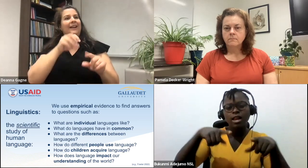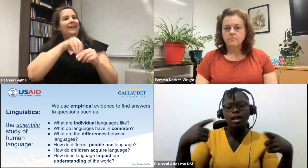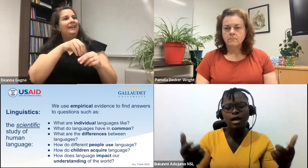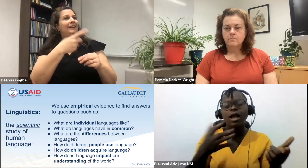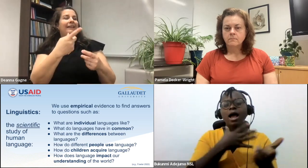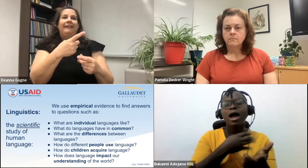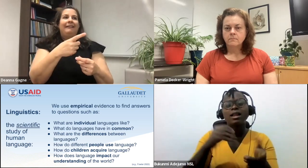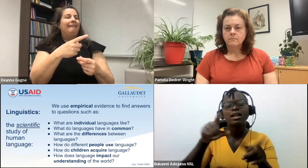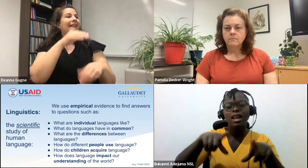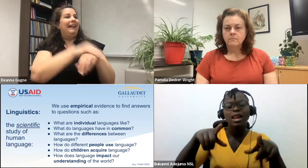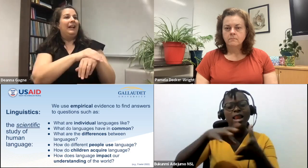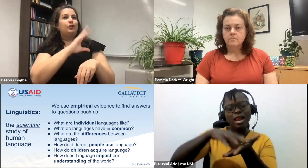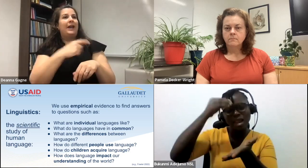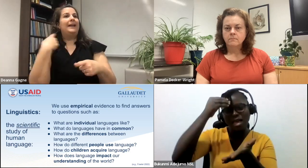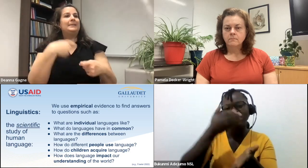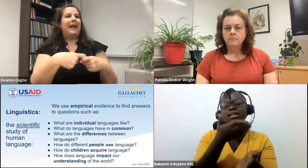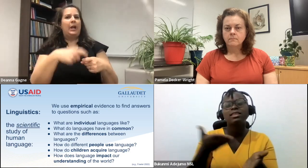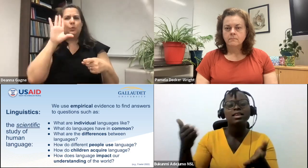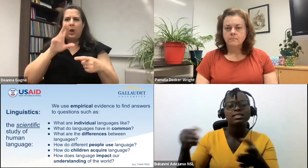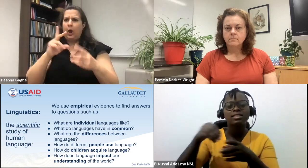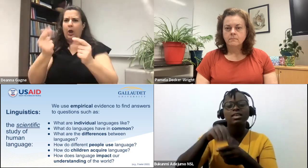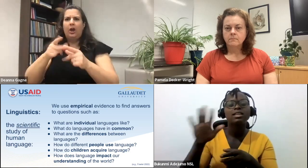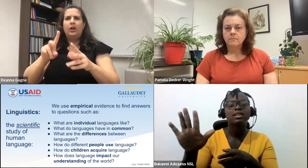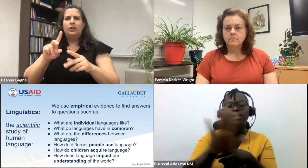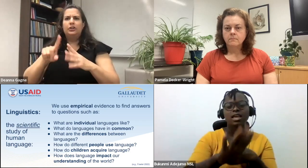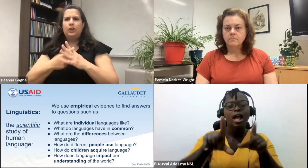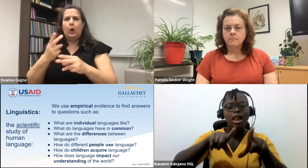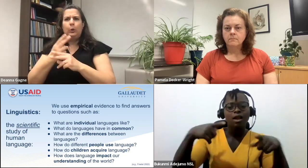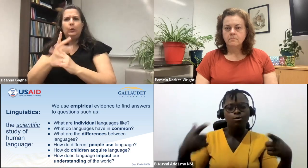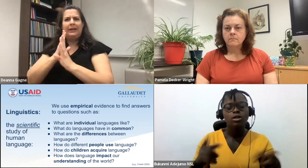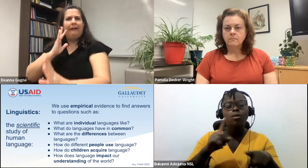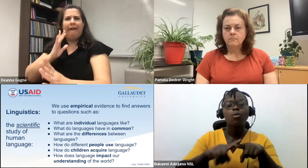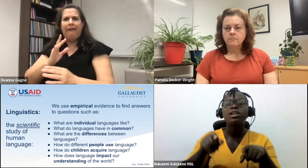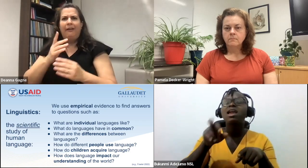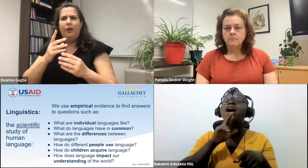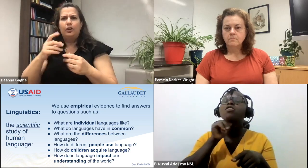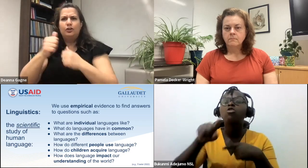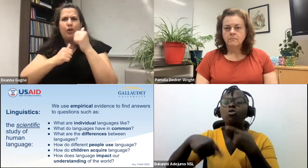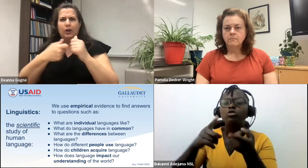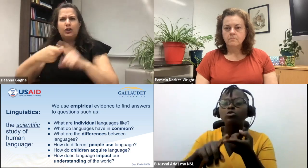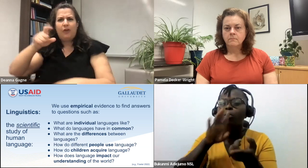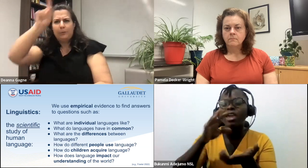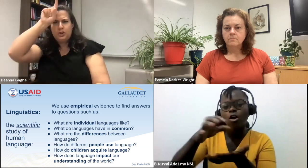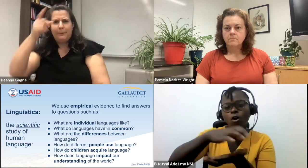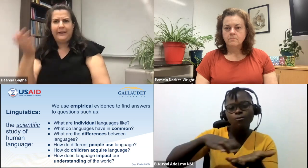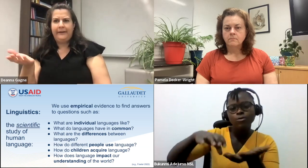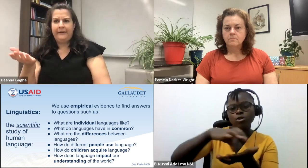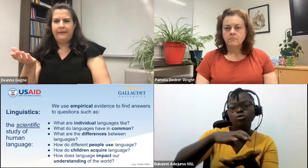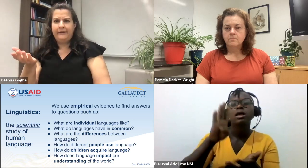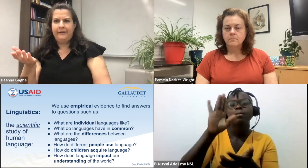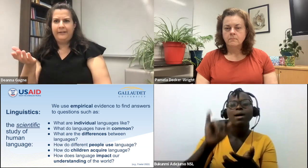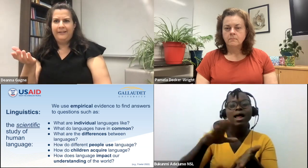It is not the case that a bilingual who is bilingual in English and Spanish, is going to immediately start using, You know, structures